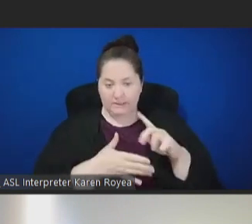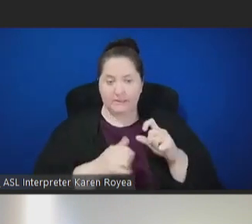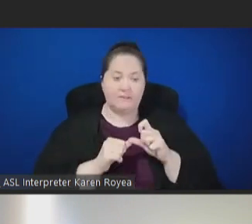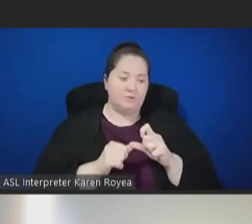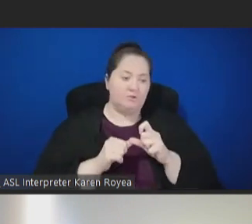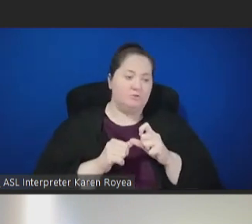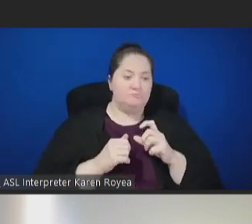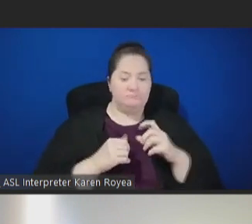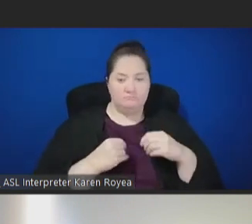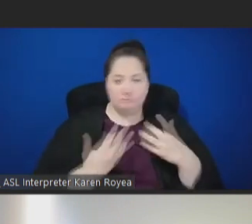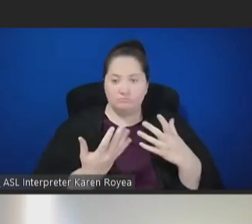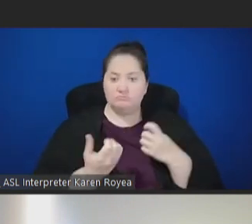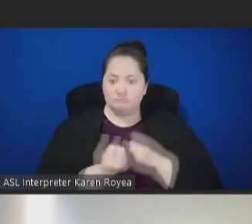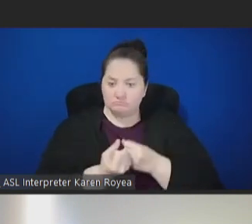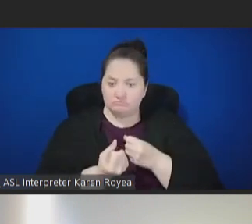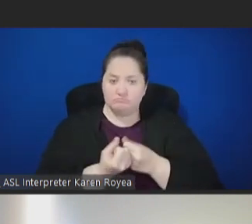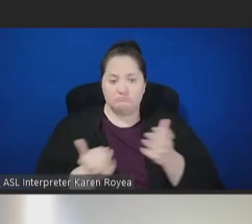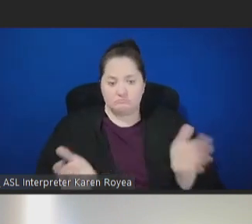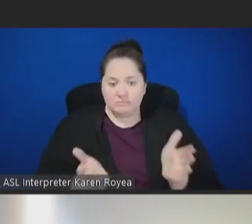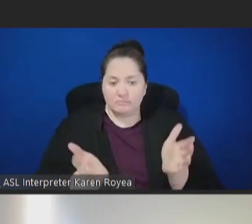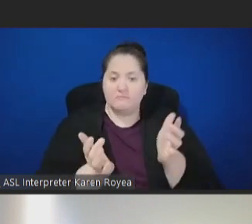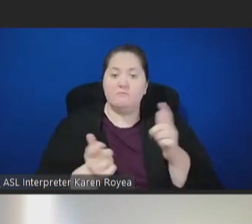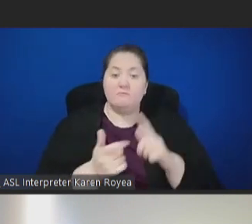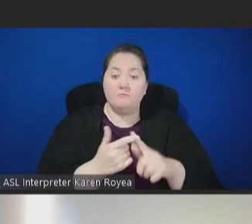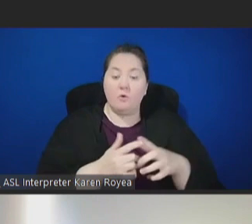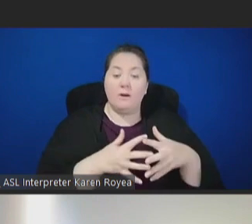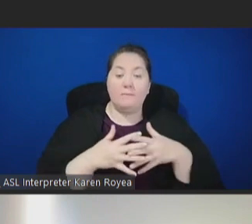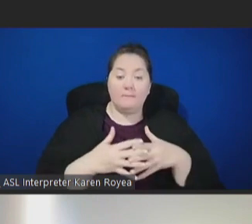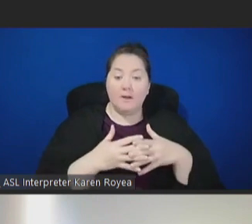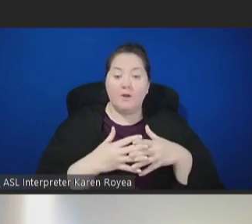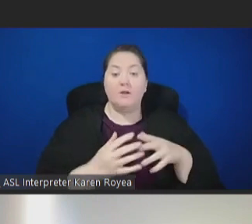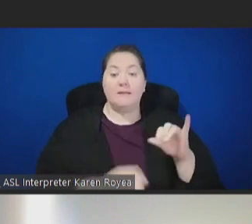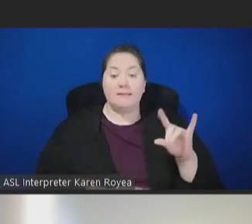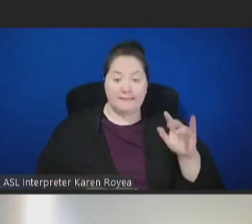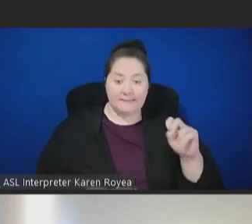efforts to improve vaccination in American Indian and Alaskan Native population.